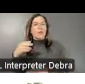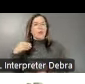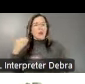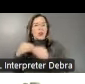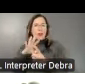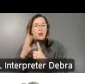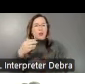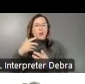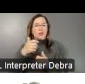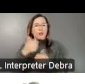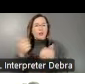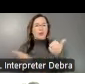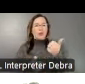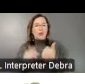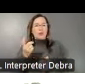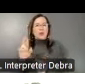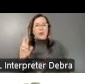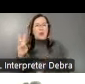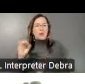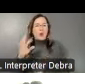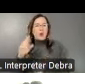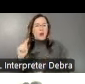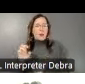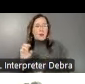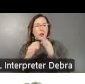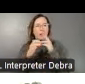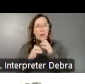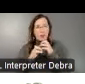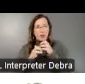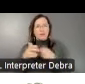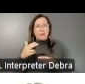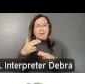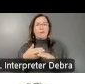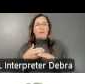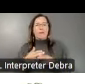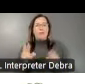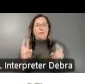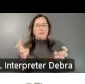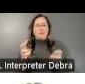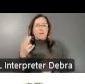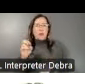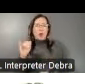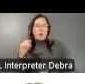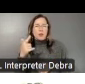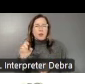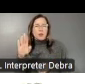playing an original piece titled Heritage Bounce. This piece was composed by Dr. White specifically